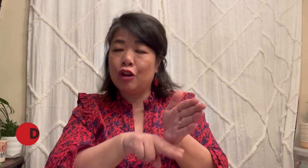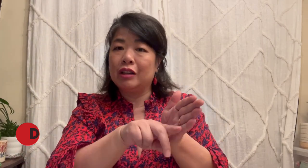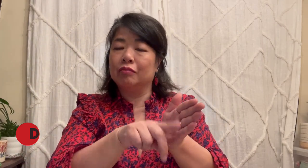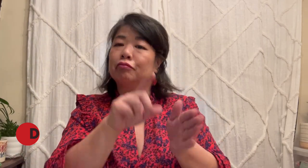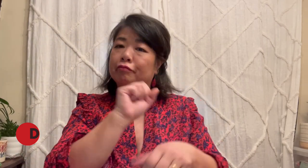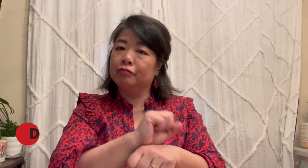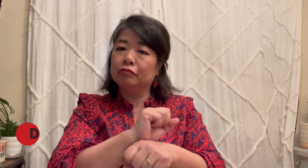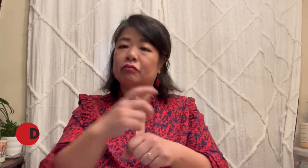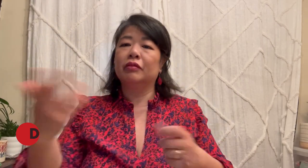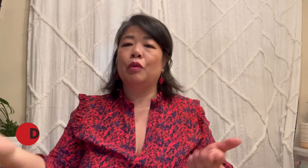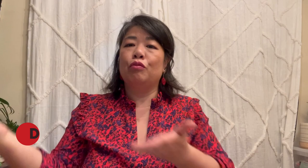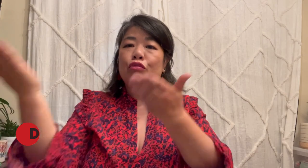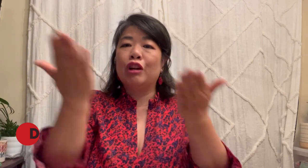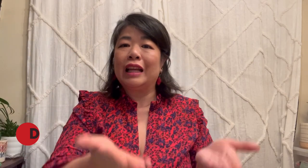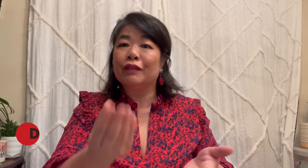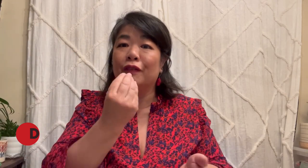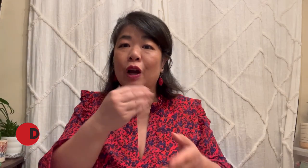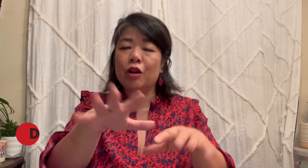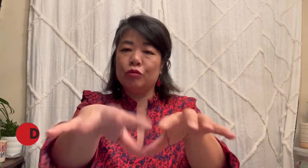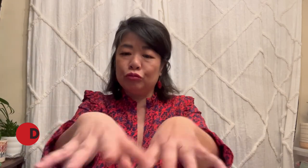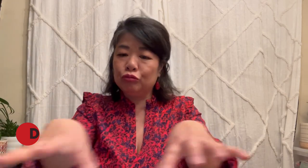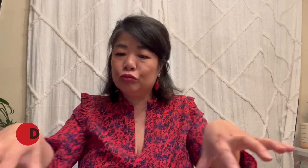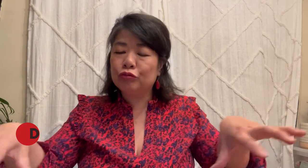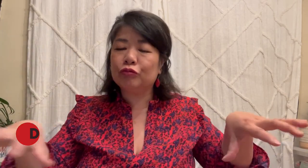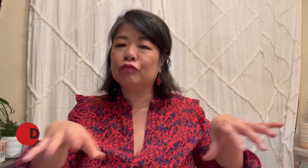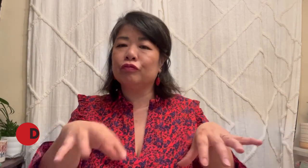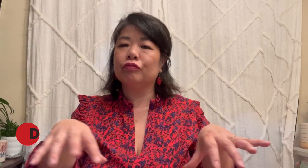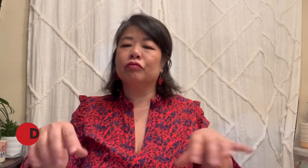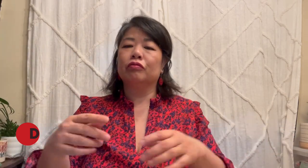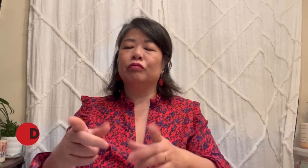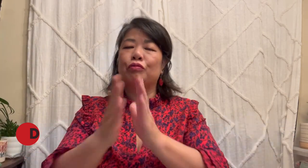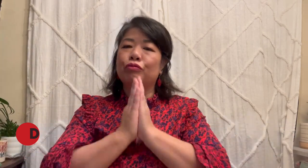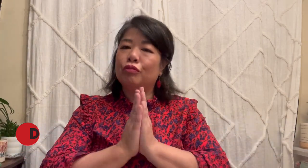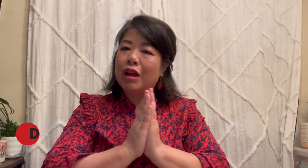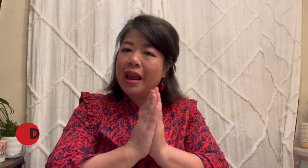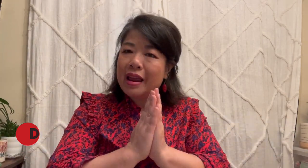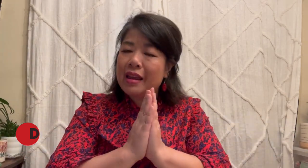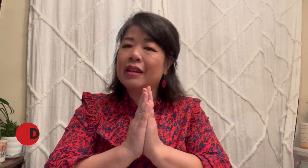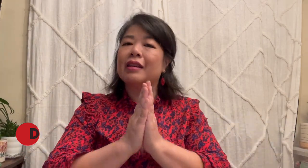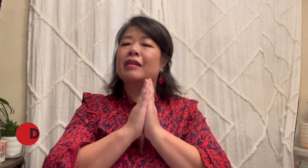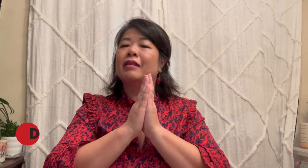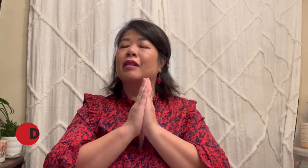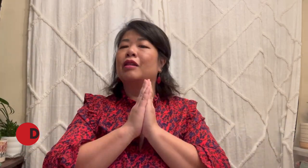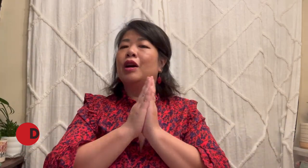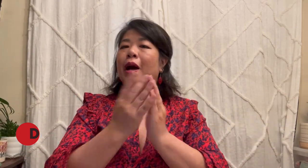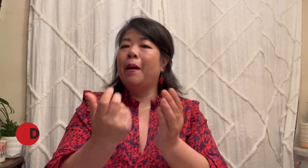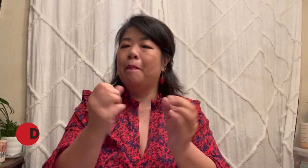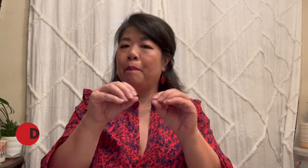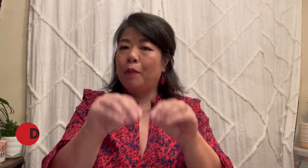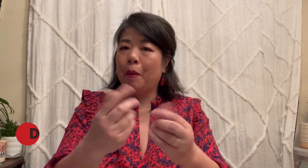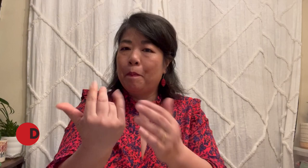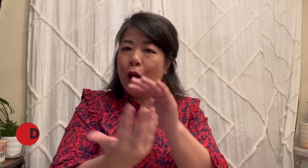When my grandma was buried, we brought food and prayed.